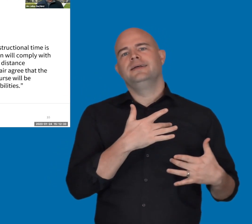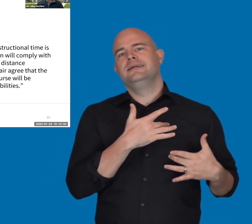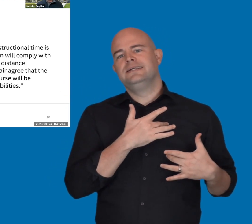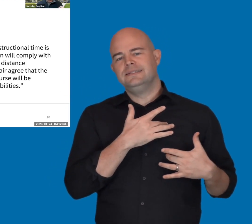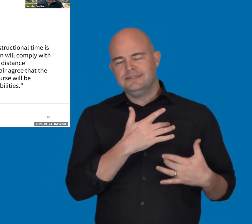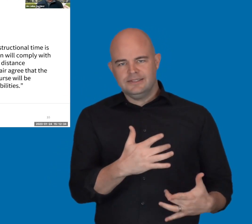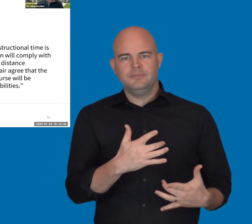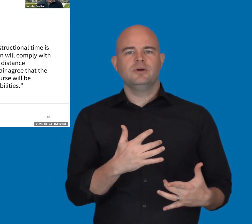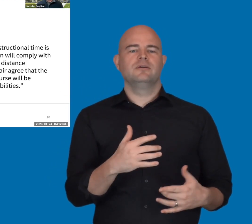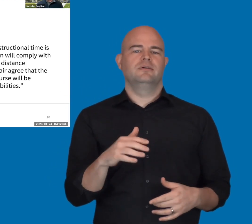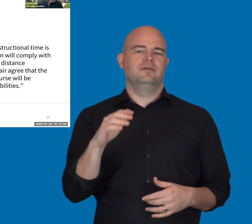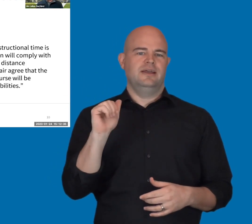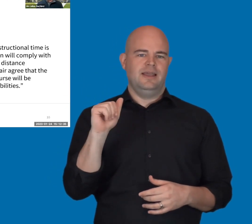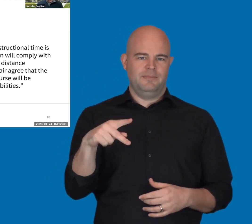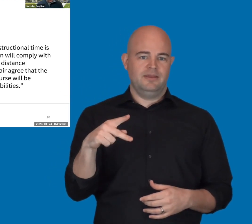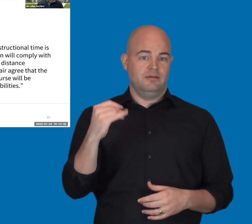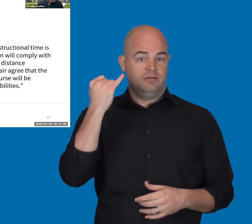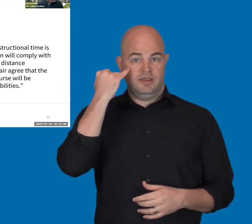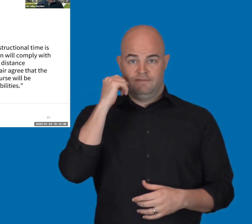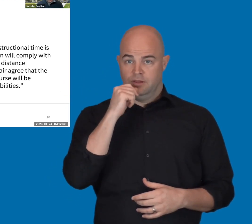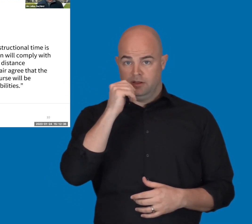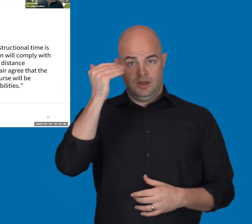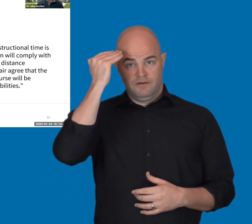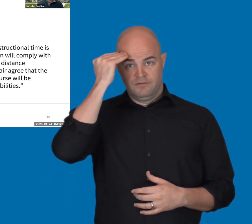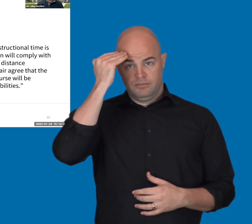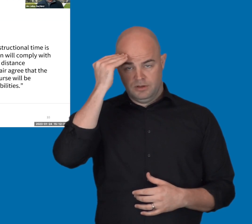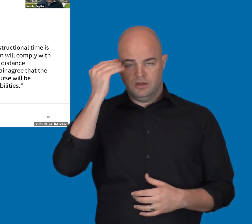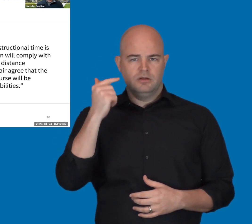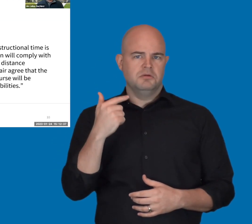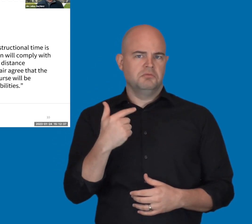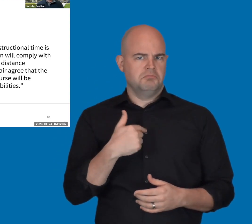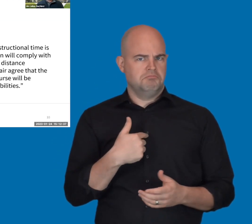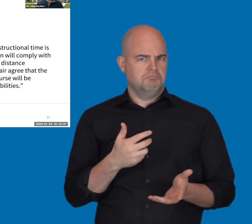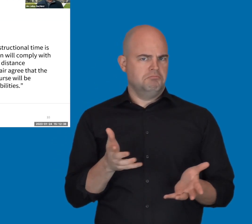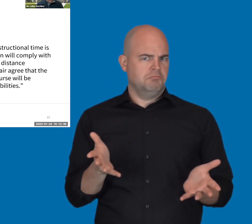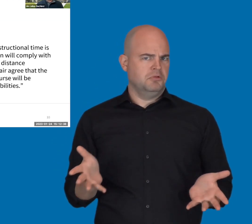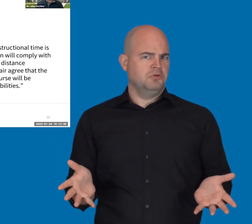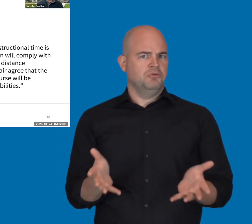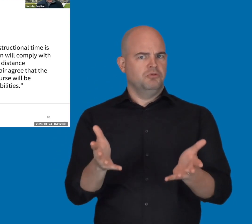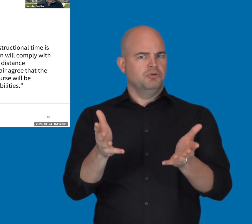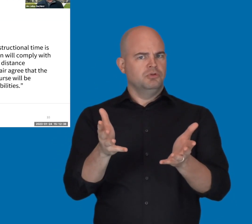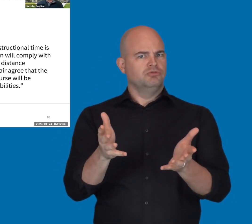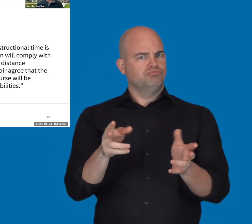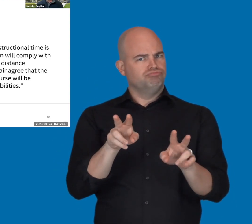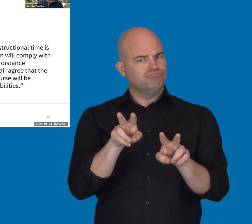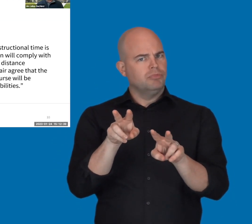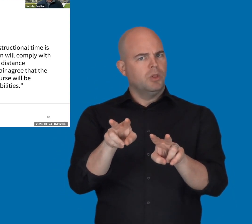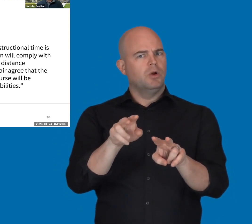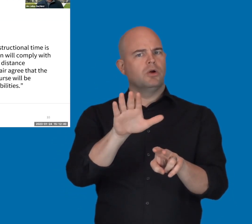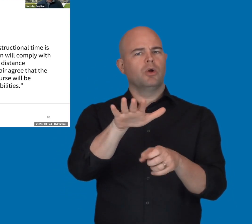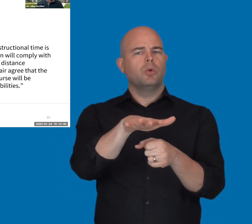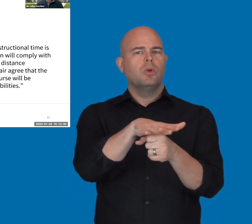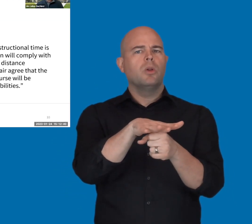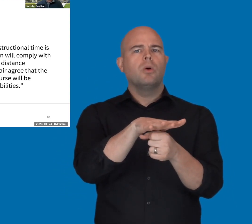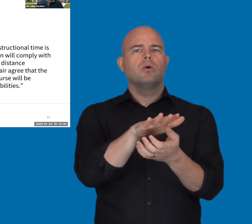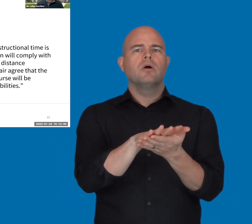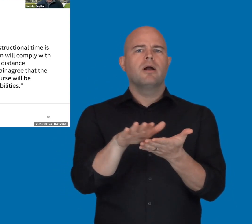of the house, but very much believe in partnership with my colleagues and Student Ability Services,